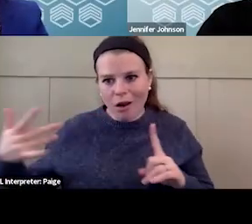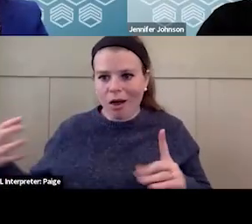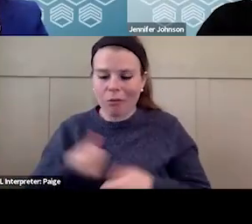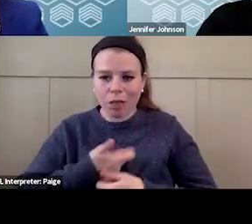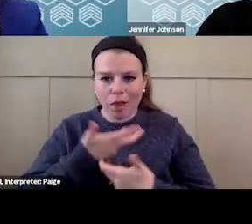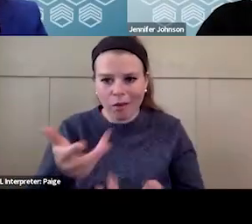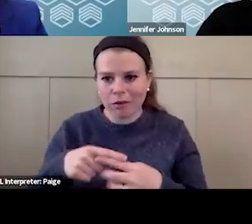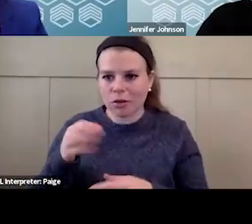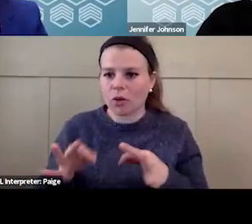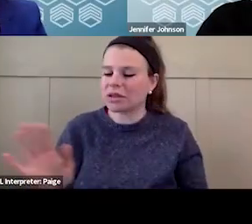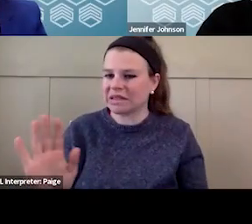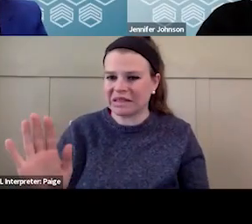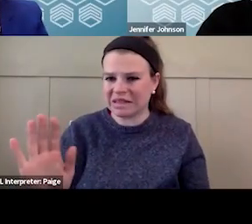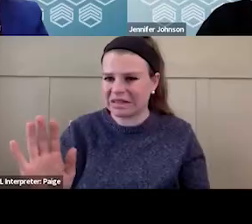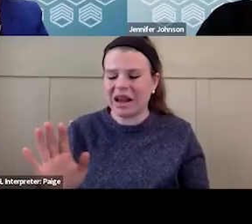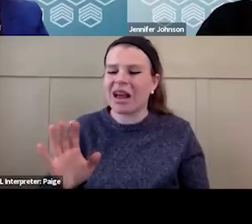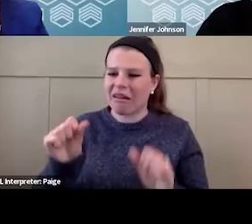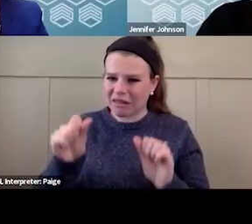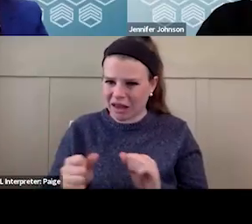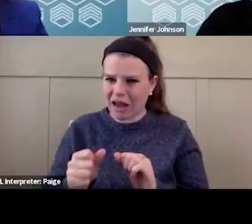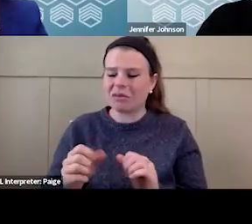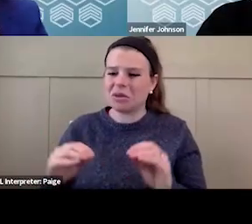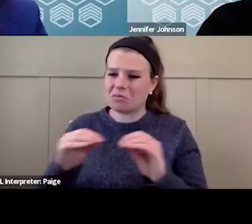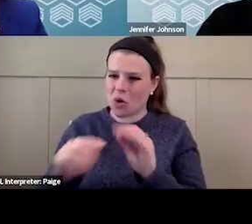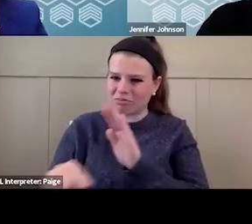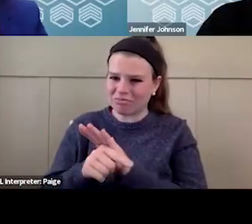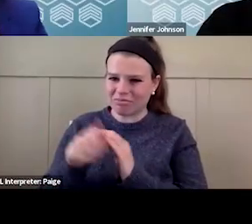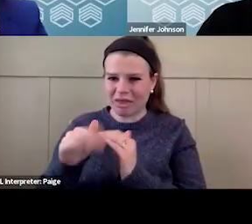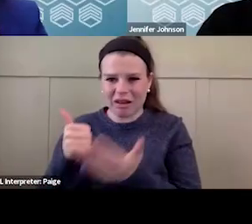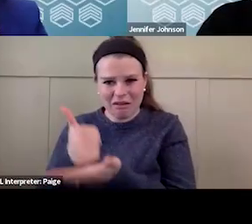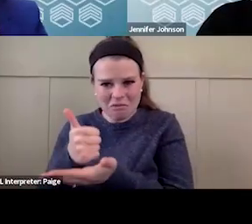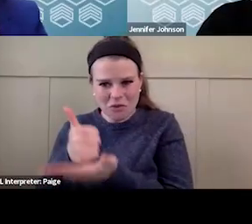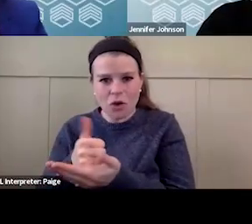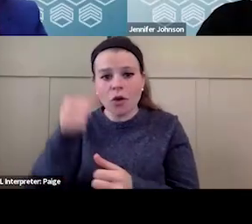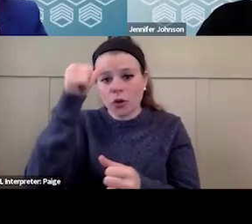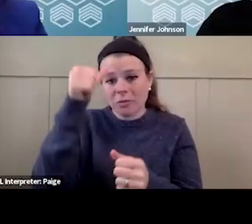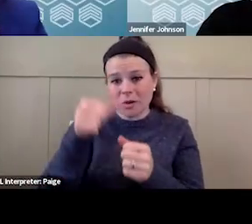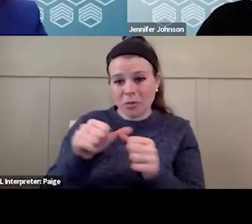There, you would be doing far more harm than good. And please remember that words can hurt